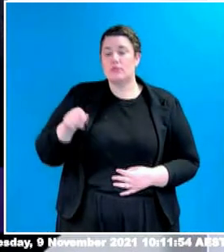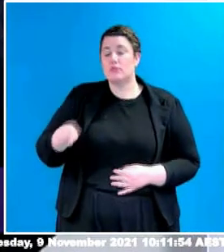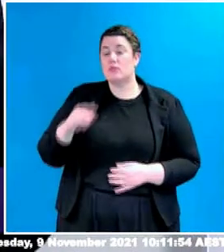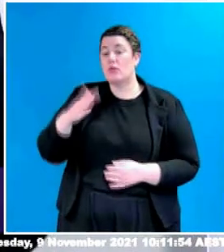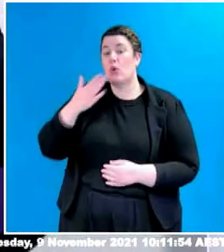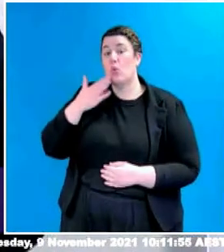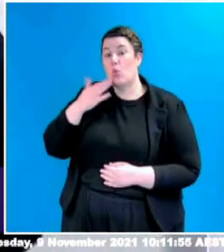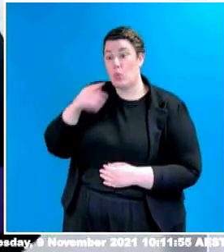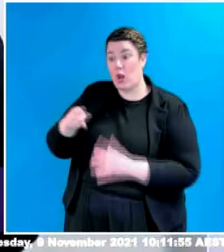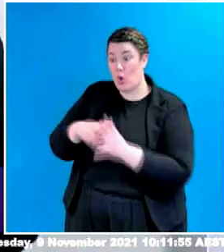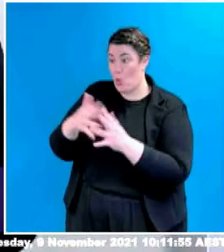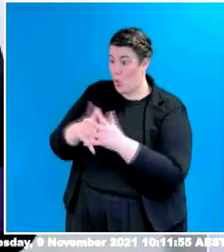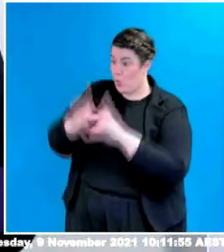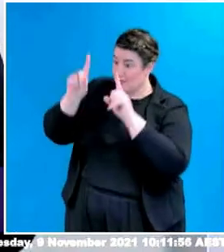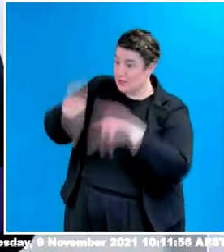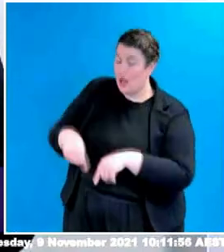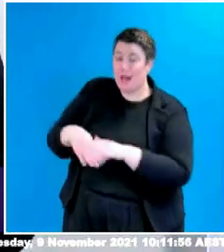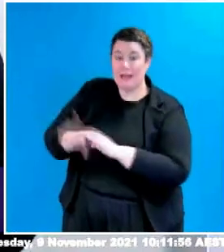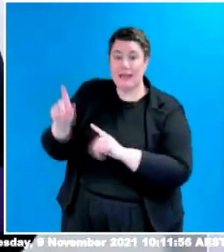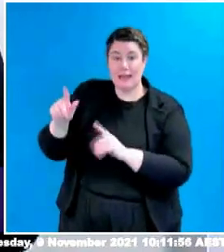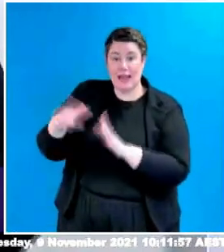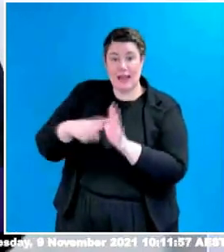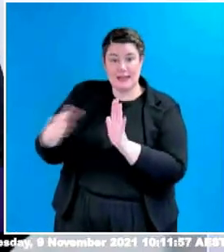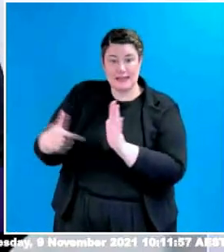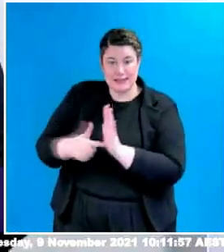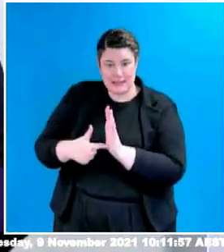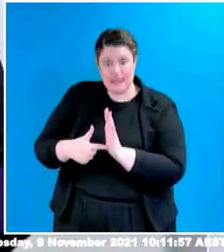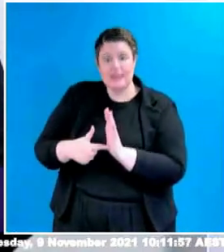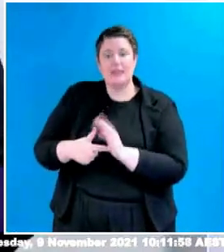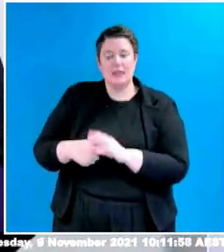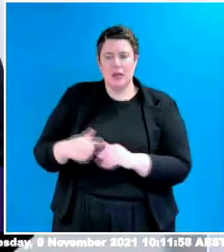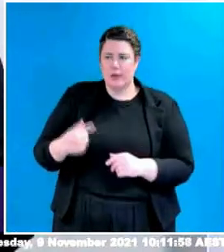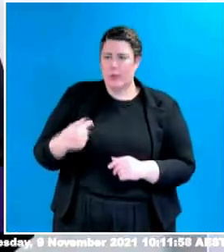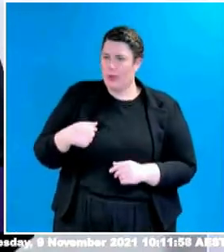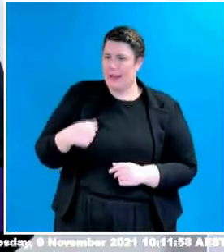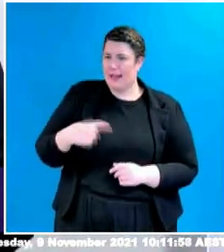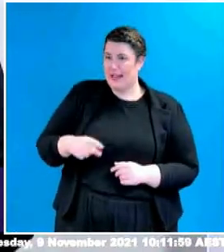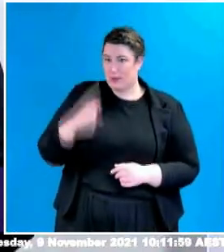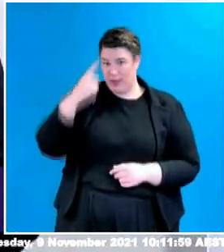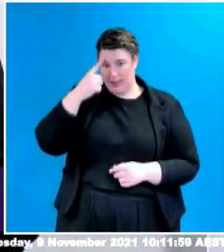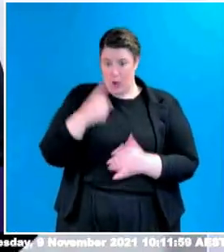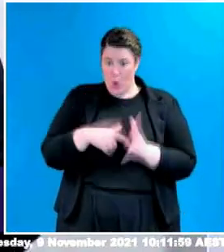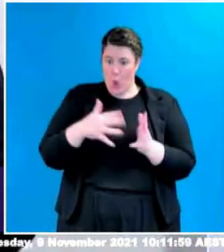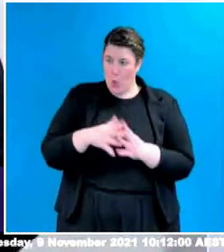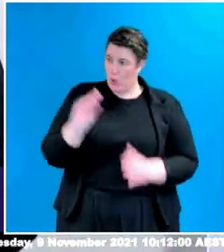operation was to say: we have to do more than just have the law, we also have to